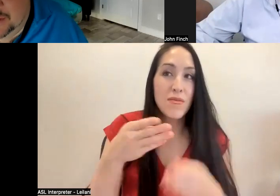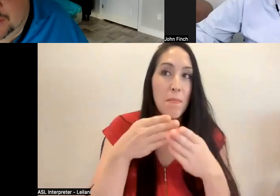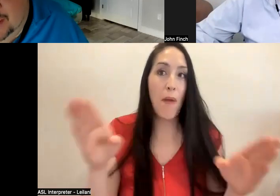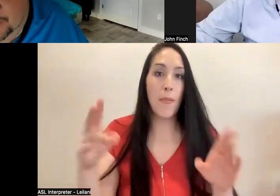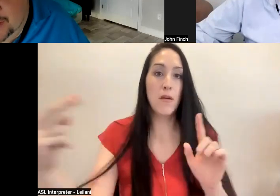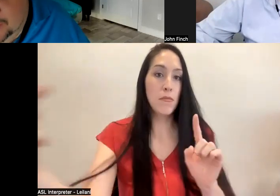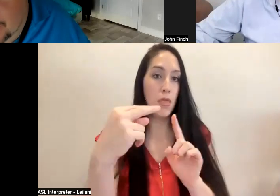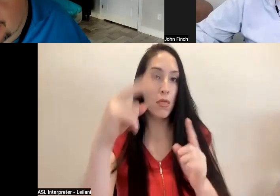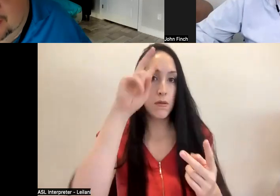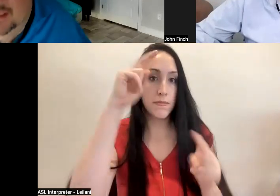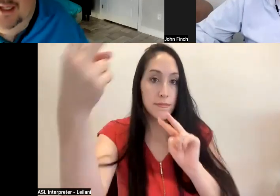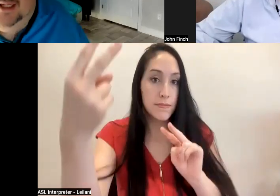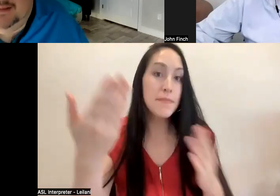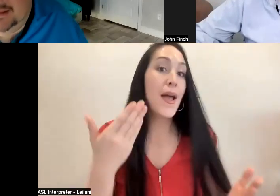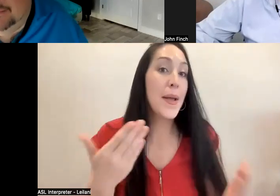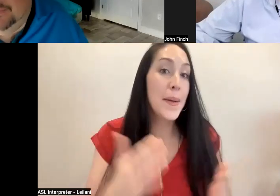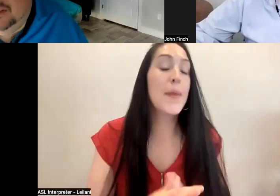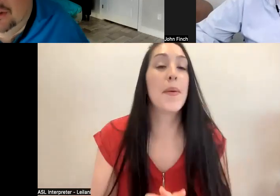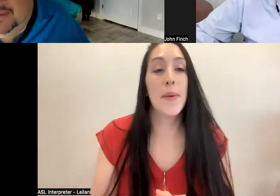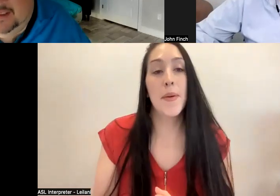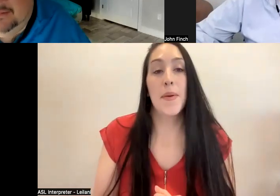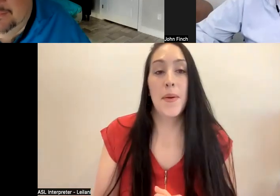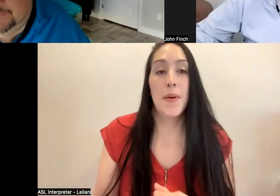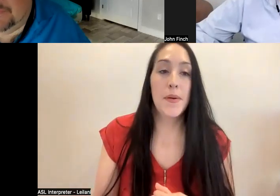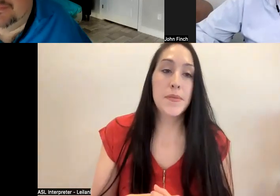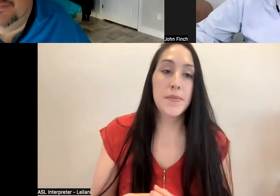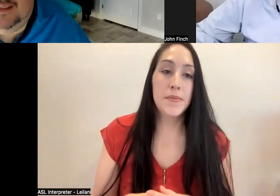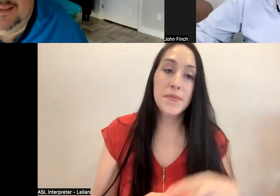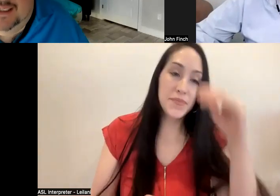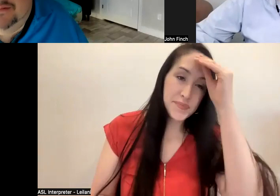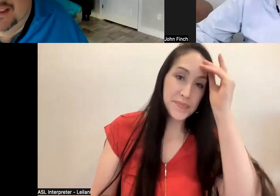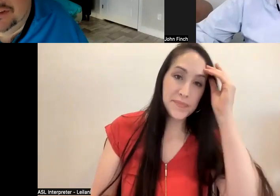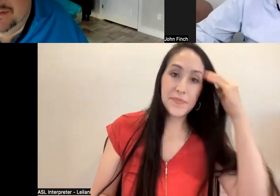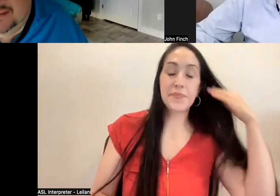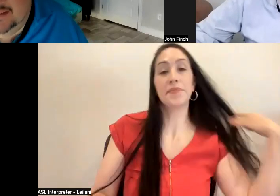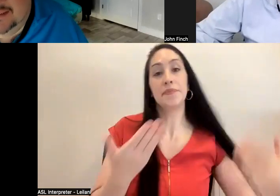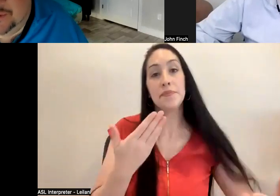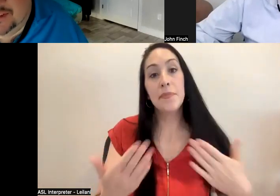associated with it as well as you know me. 11:29:40 Taking advantage of the system, or